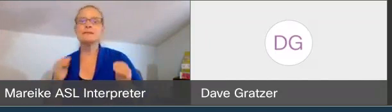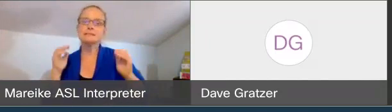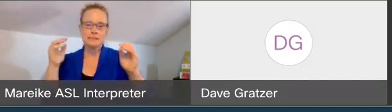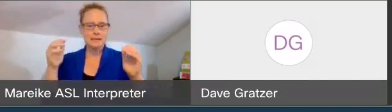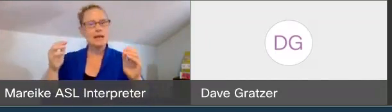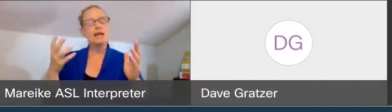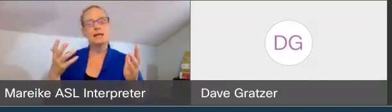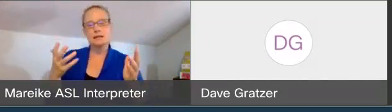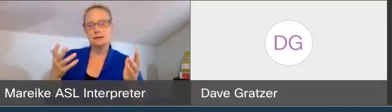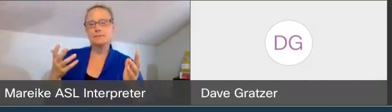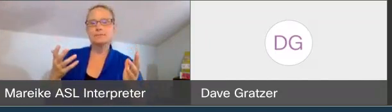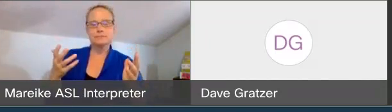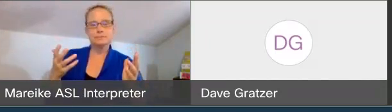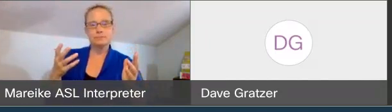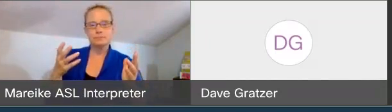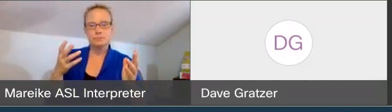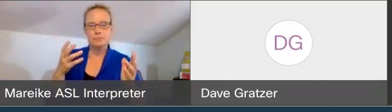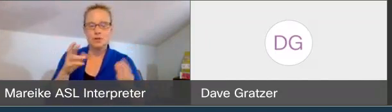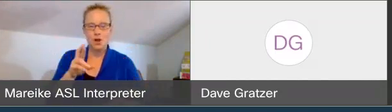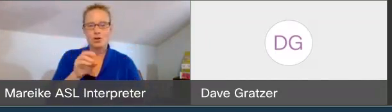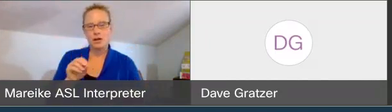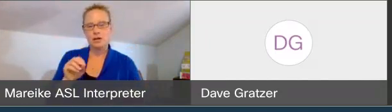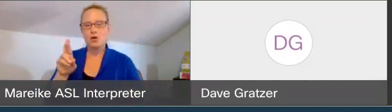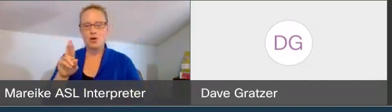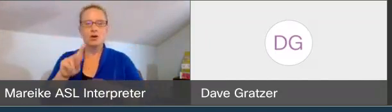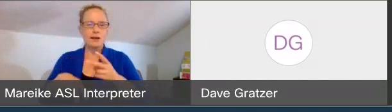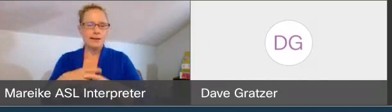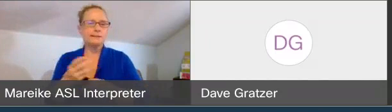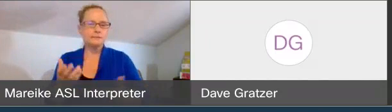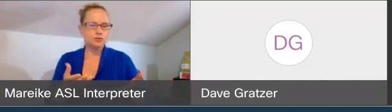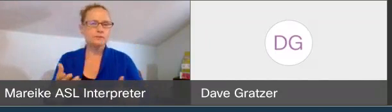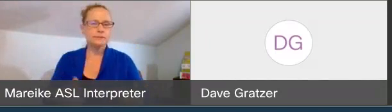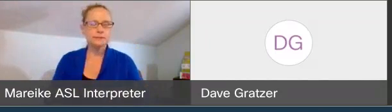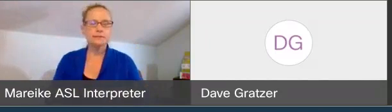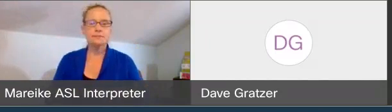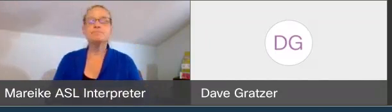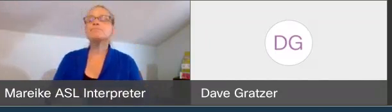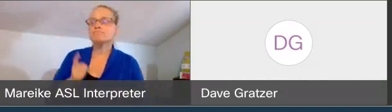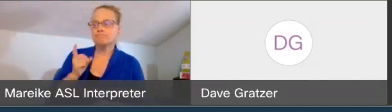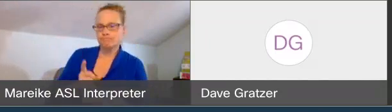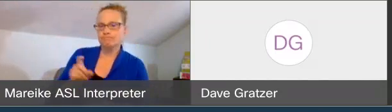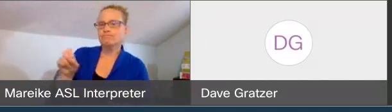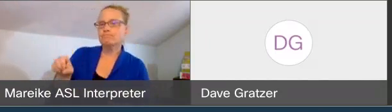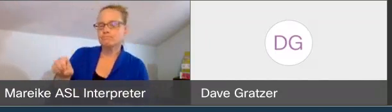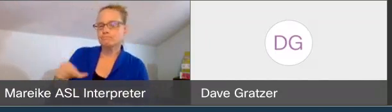kind of targeted RNR types of groups. - Right and I'm aware that the team in Rochester,